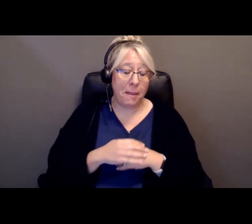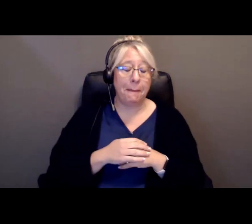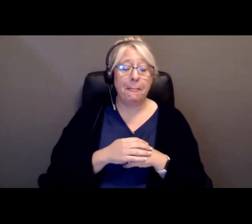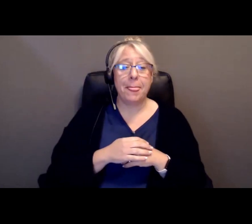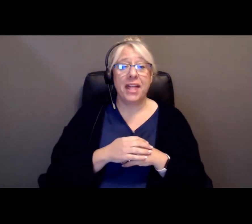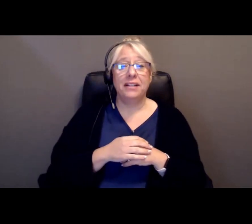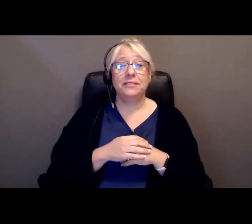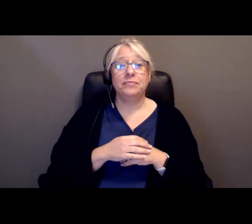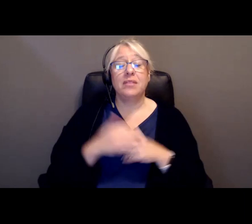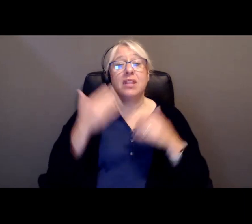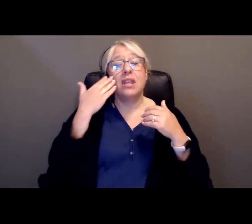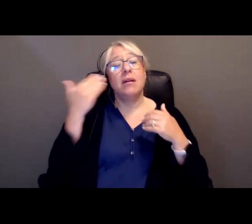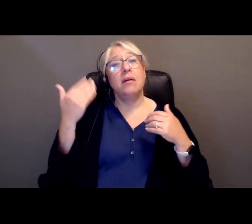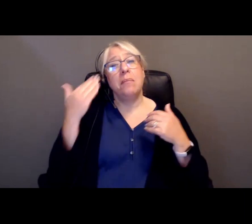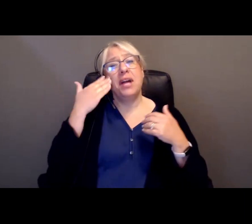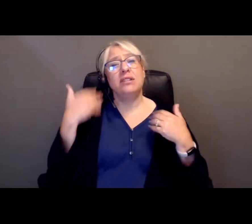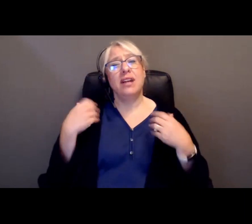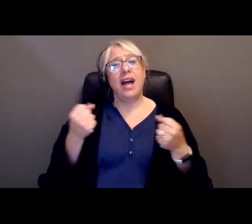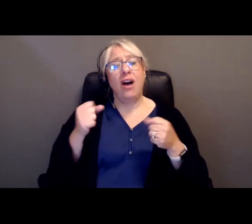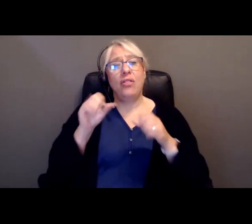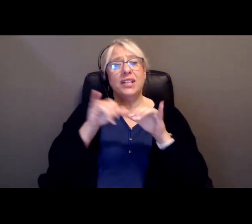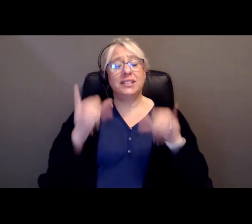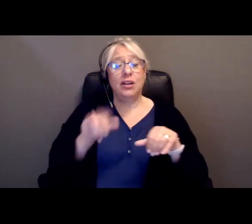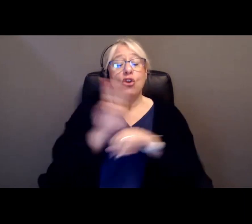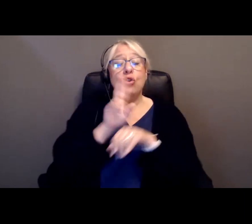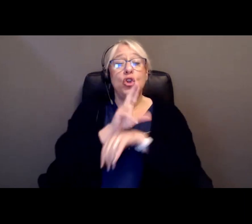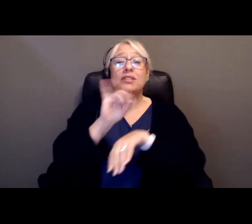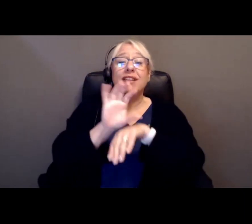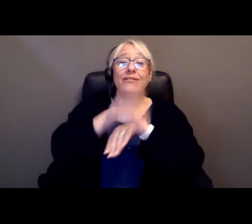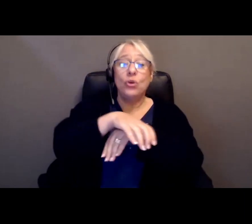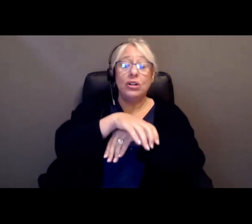health system, the use of force in the mental health system has always been an issue for us.